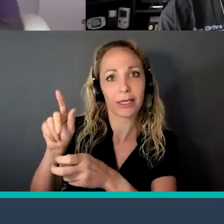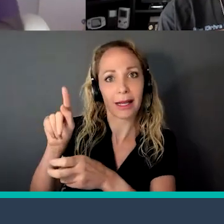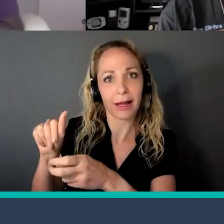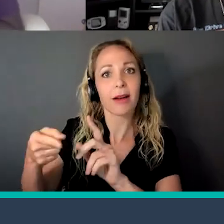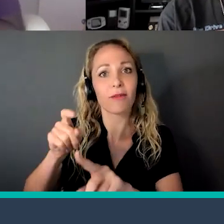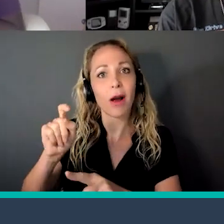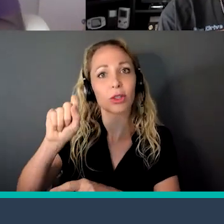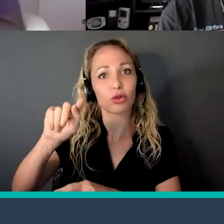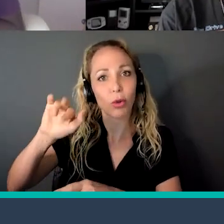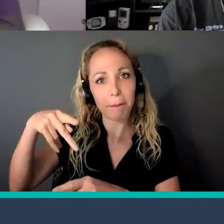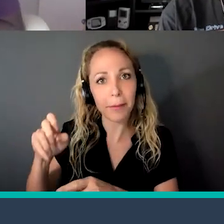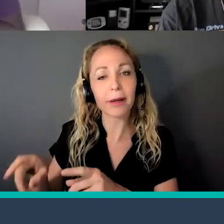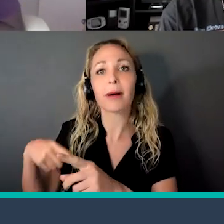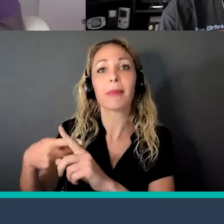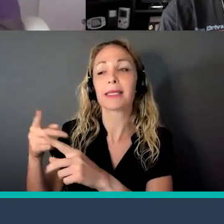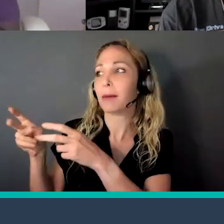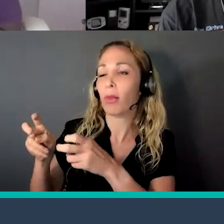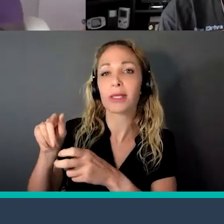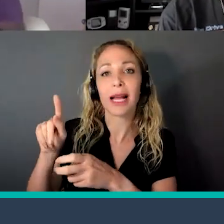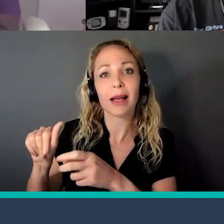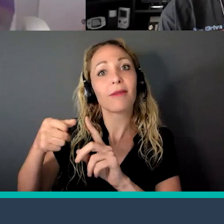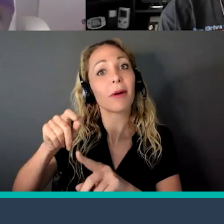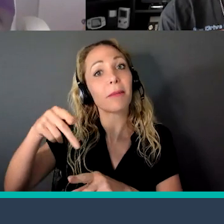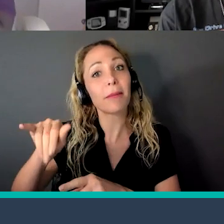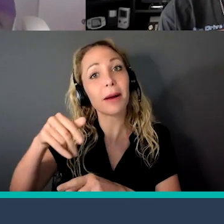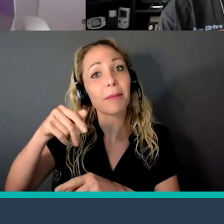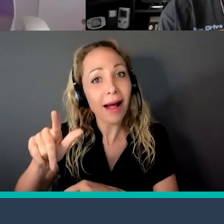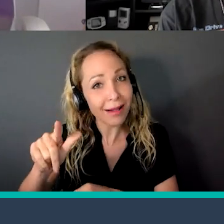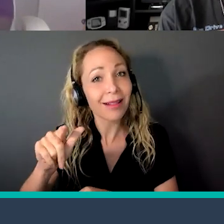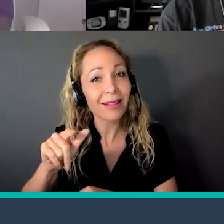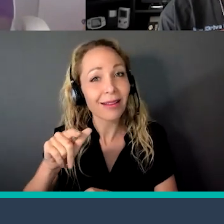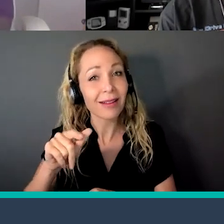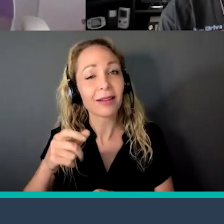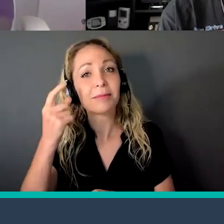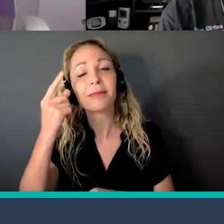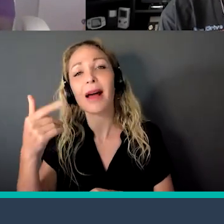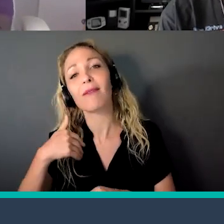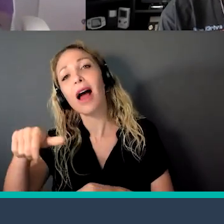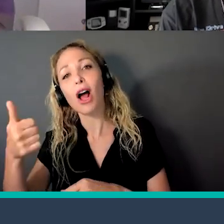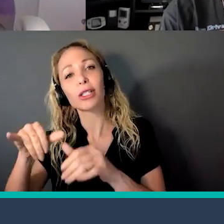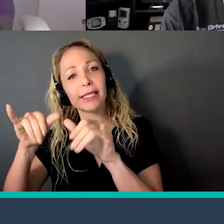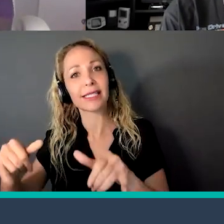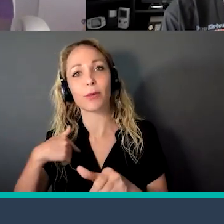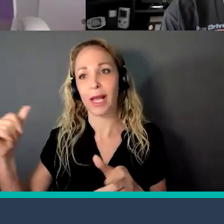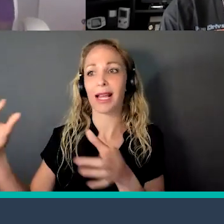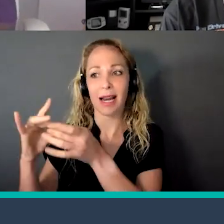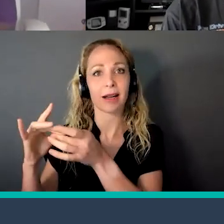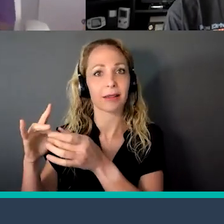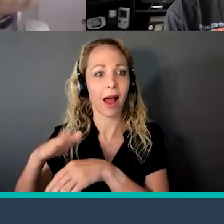AND THERE IS A HANDFUL OF OTHER SYSTEMS THAT WE CONNECT TO. AND I HAVE ON HERE STRIPE, IT'S ONE BIGGER KNOWN ONE